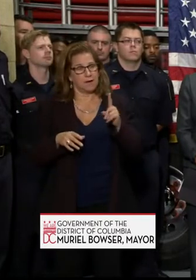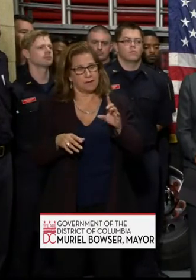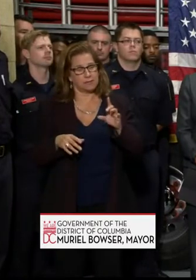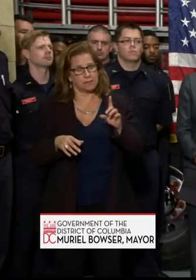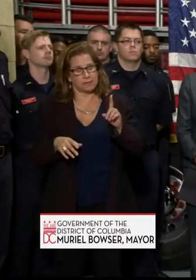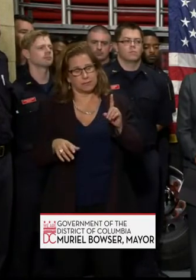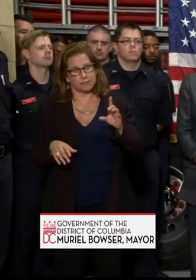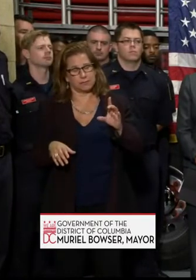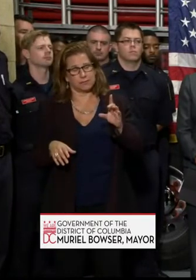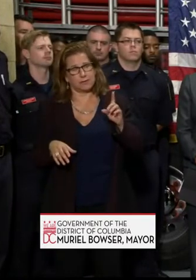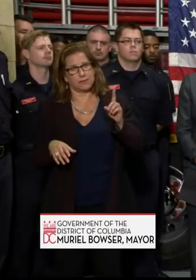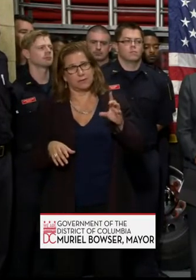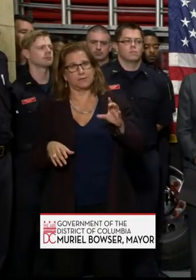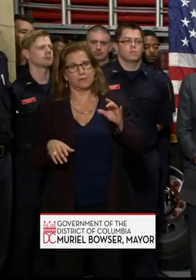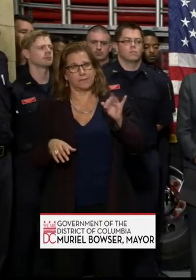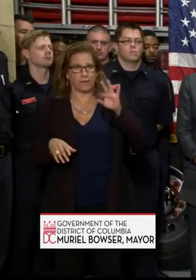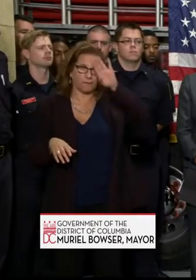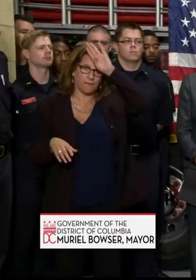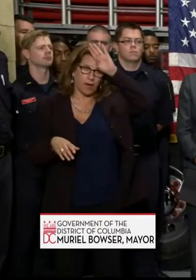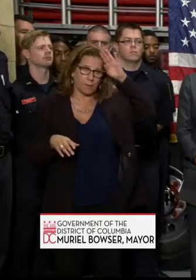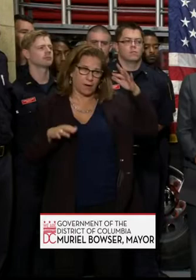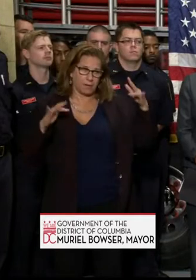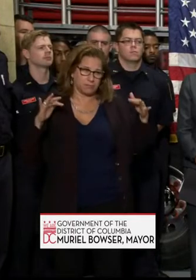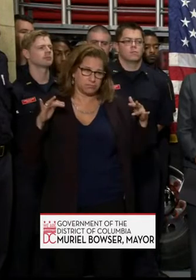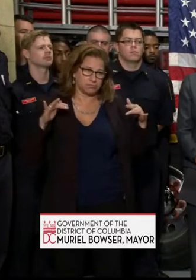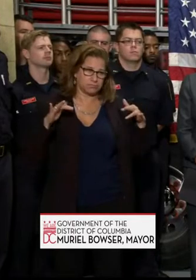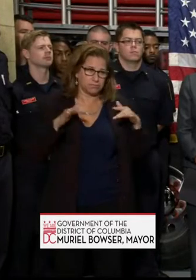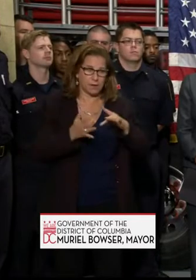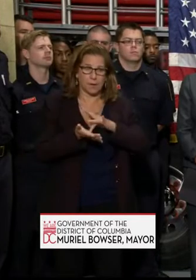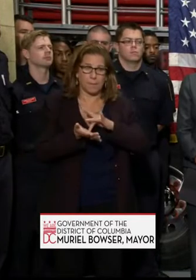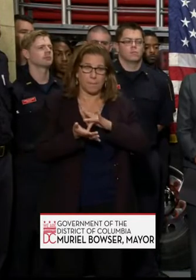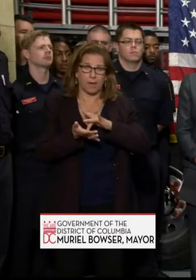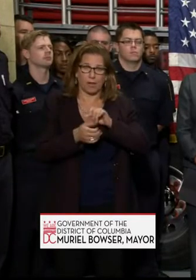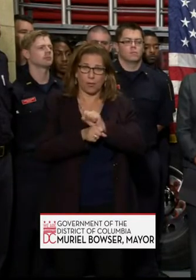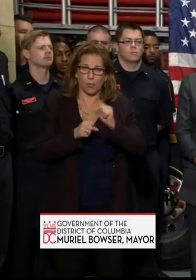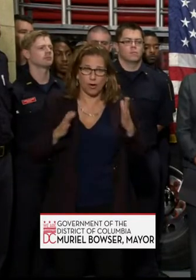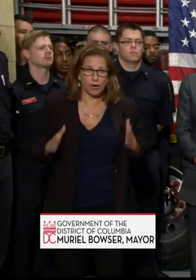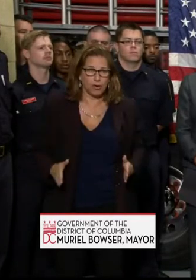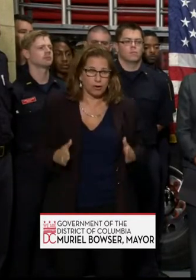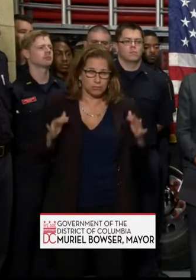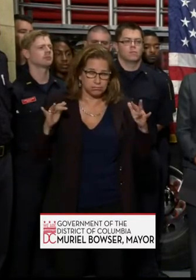FIREFIGHTERS AND MEDICAL WORKERS DIED AS A RESULT OF THAT.